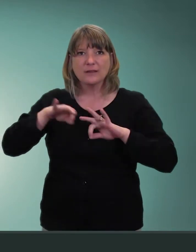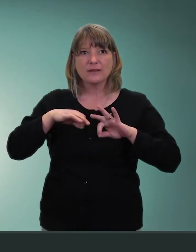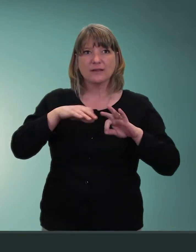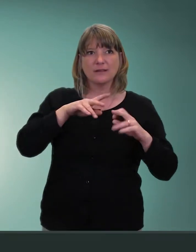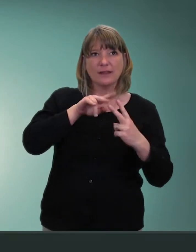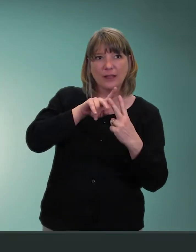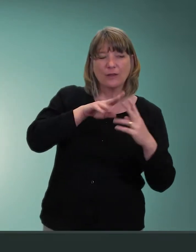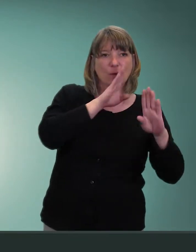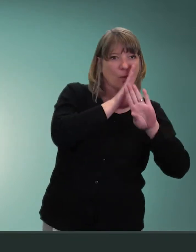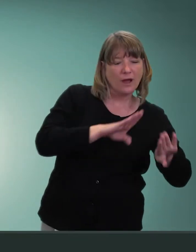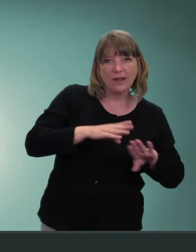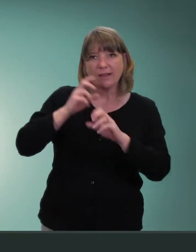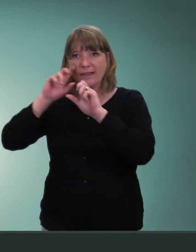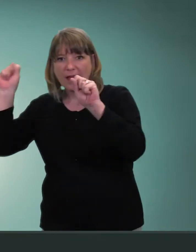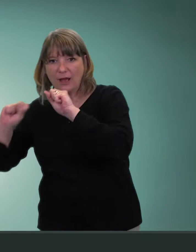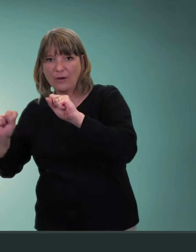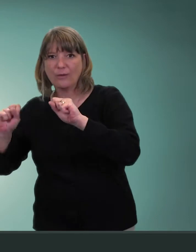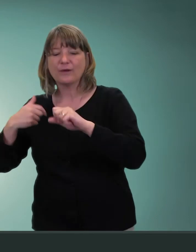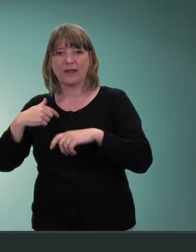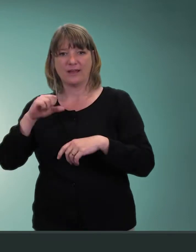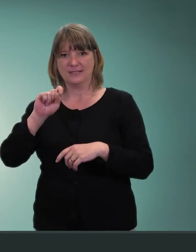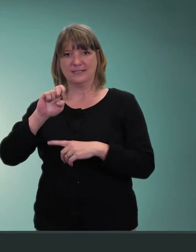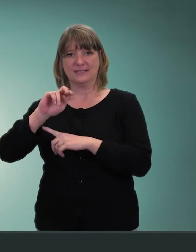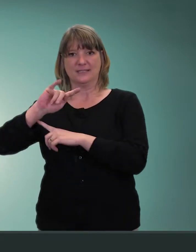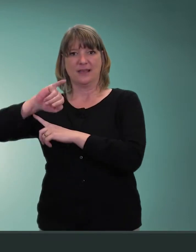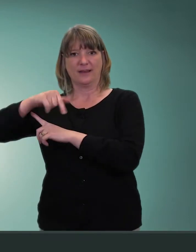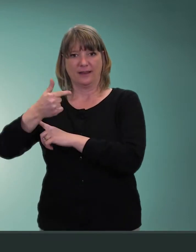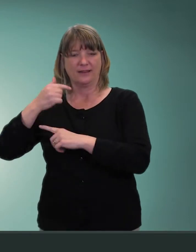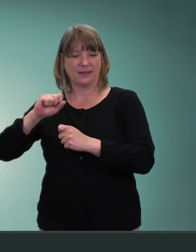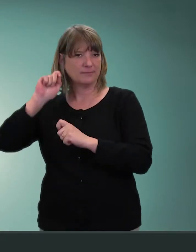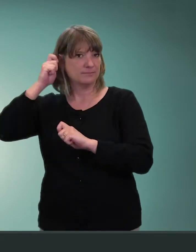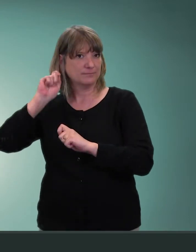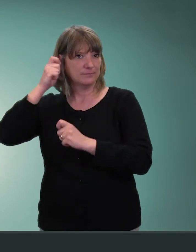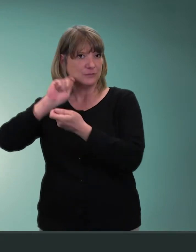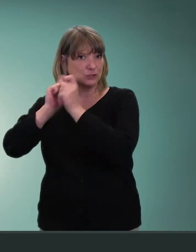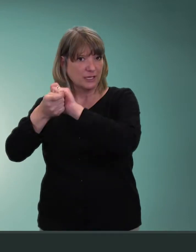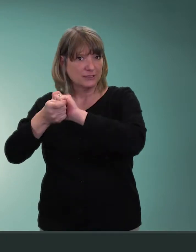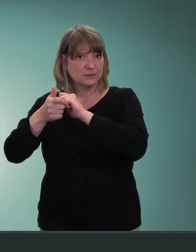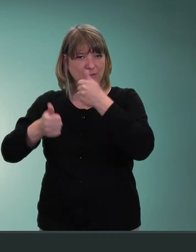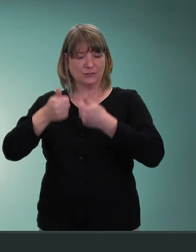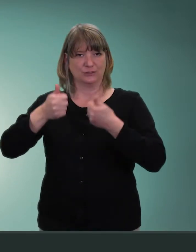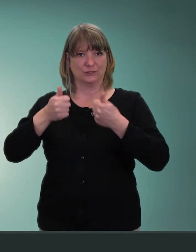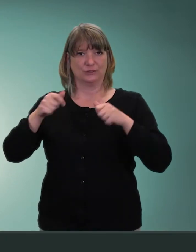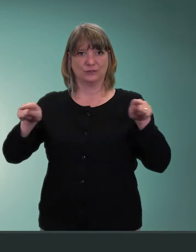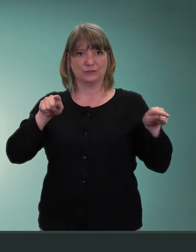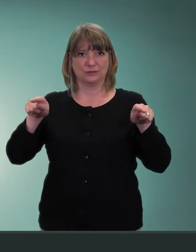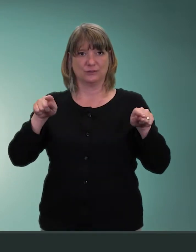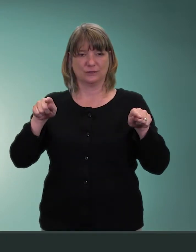either quiet or loud environment, so I can choose the setting to help me decide which one I need